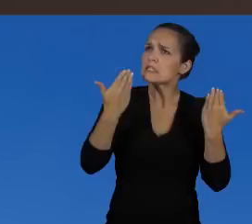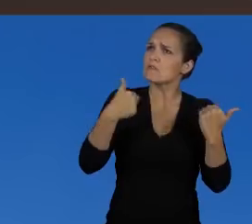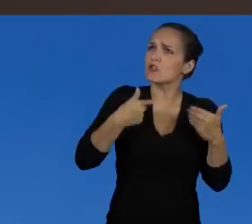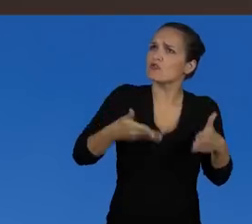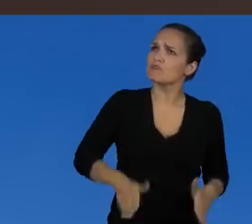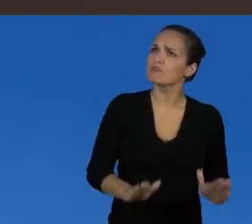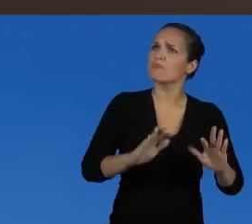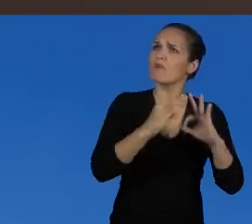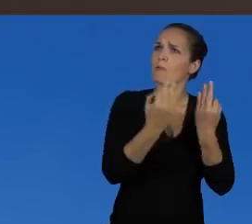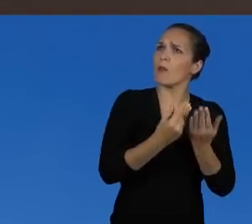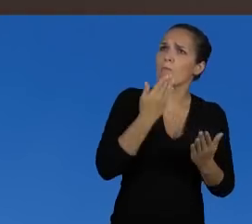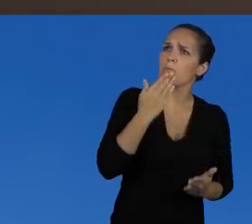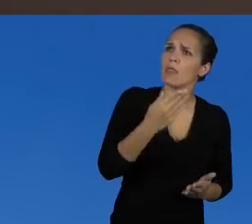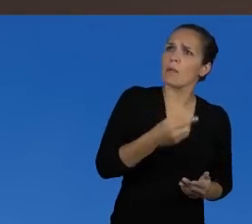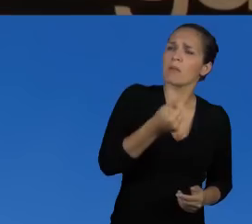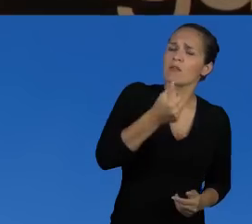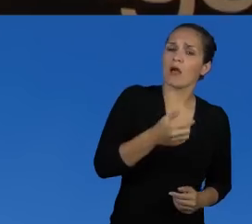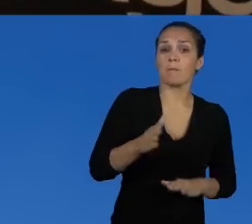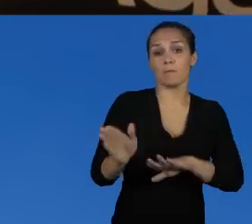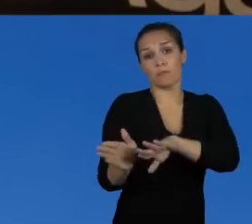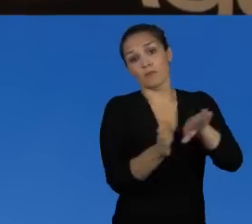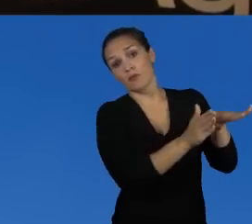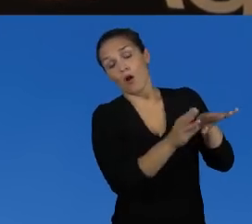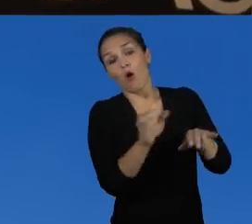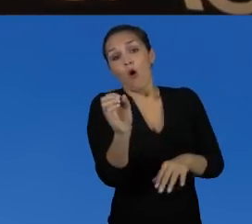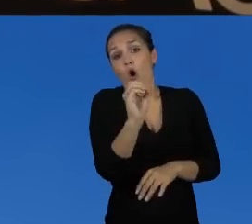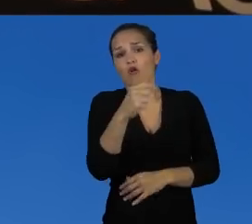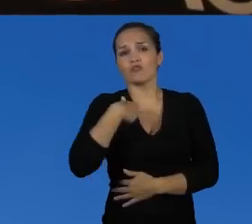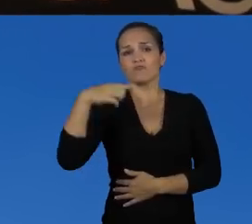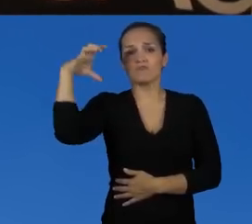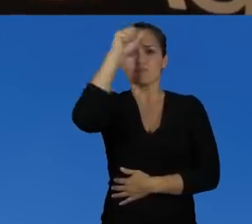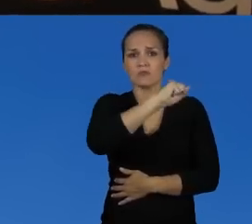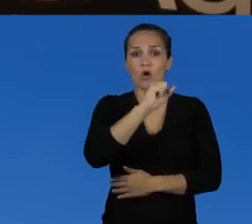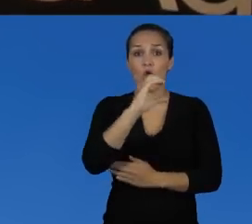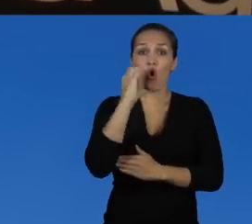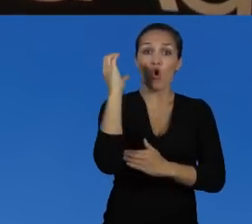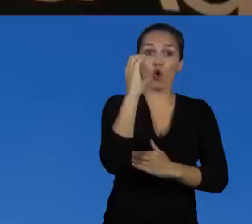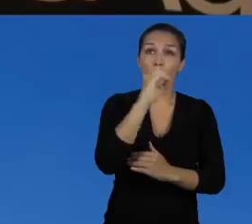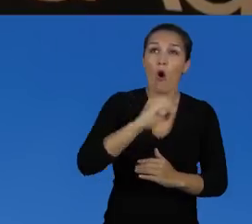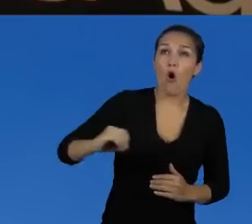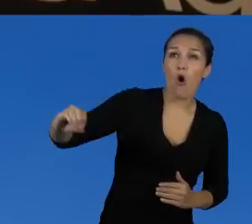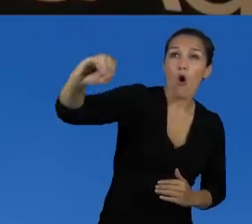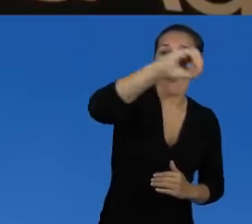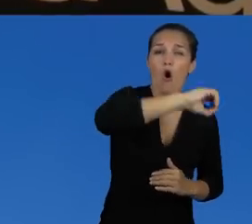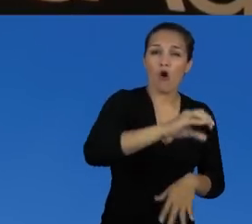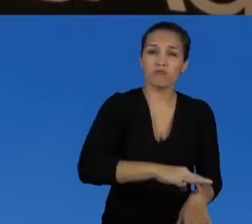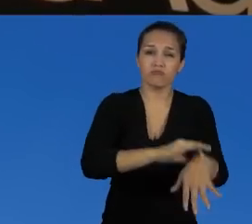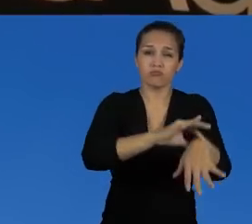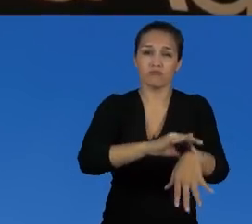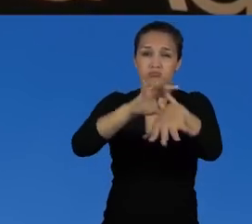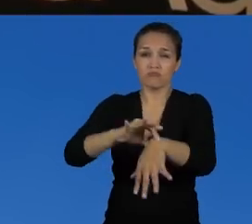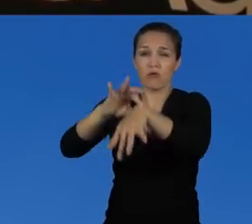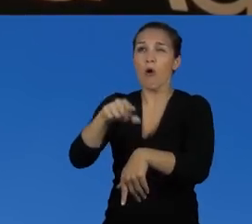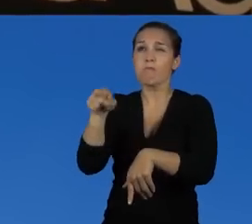over 1000 men with Ph.D. degrees in sciences and engineering and only